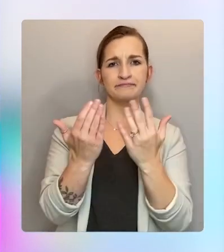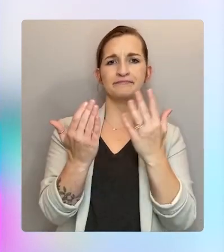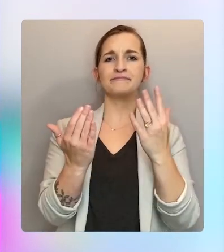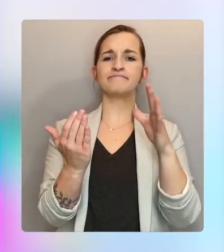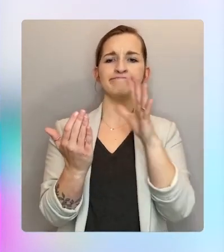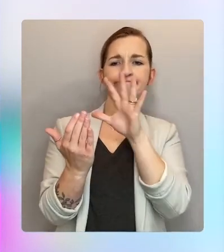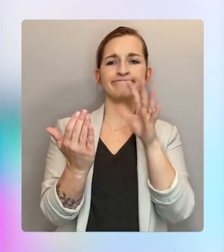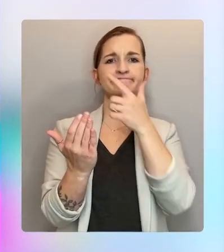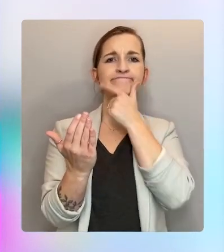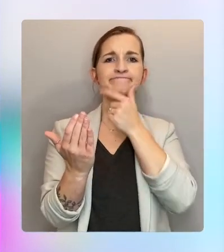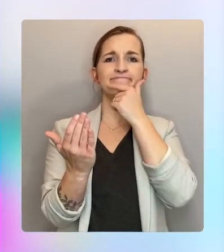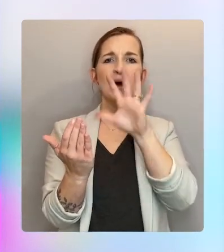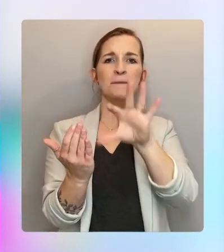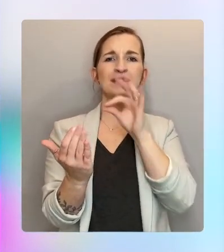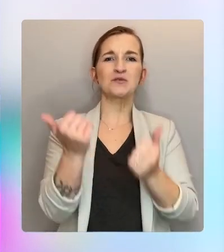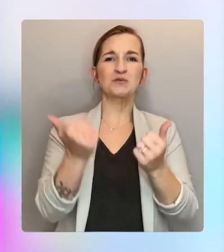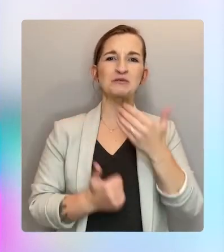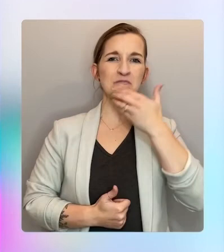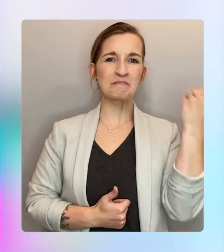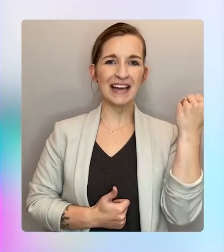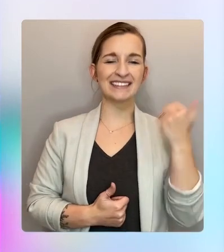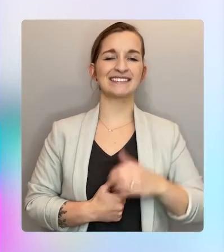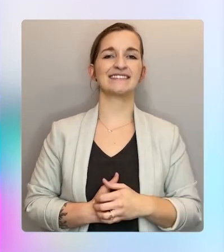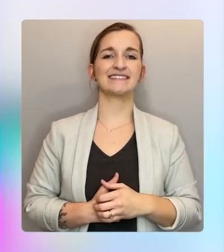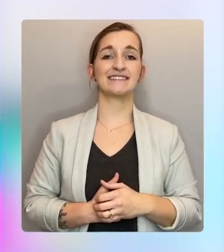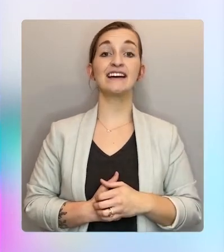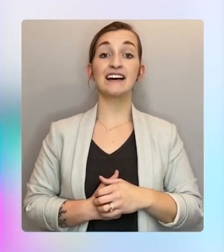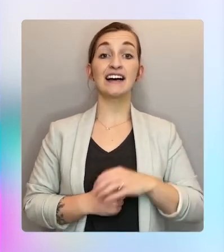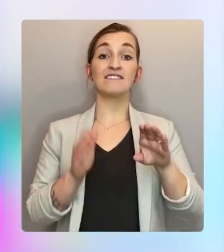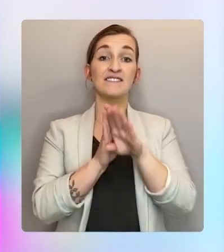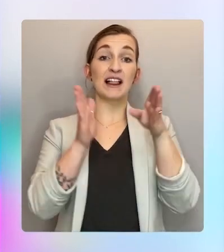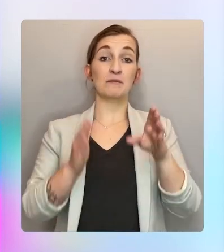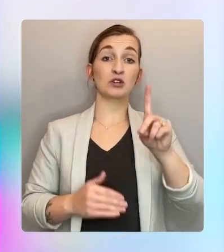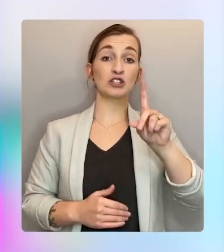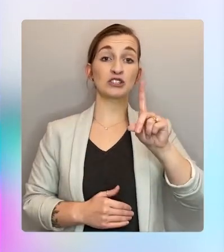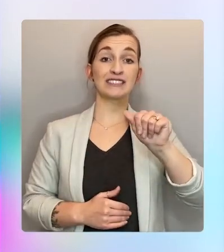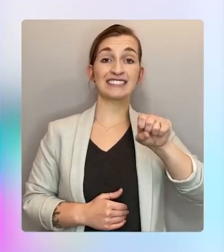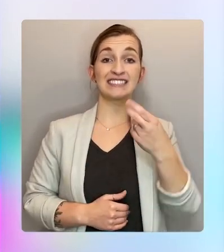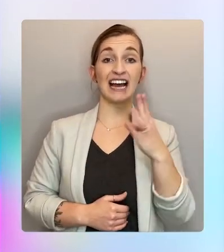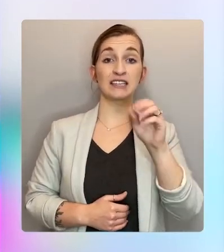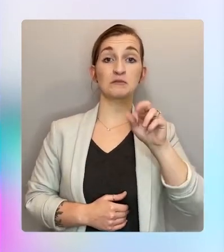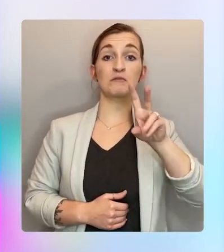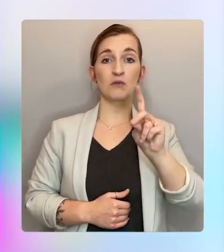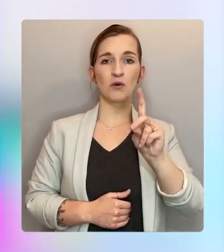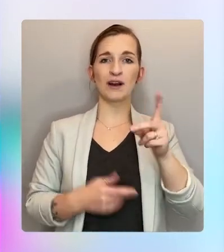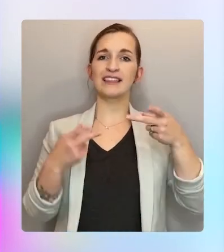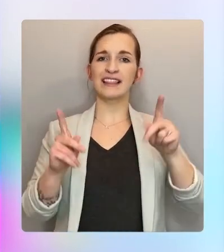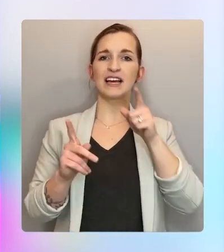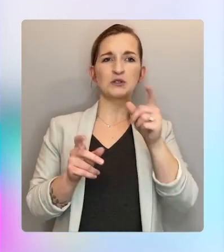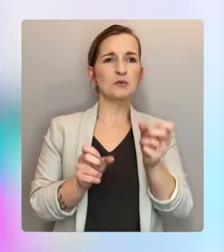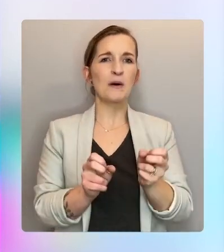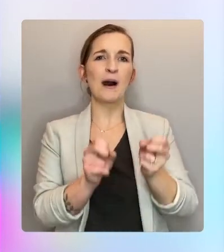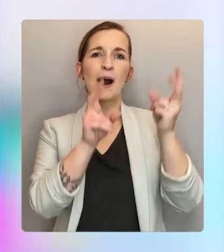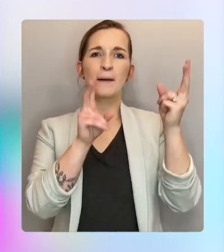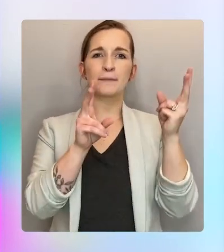The Developer Dashboard provides an easy way to upload and associate store assets such as screenshots,